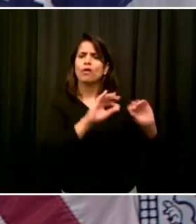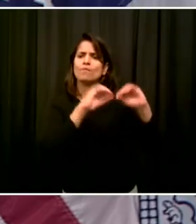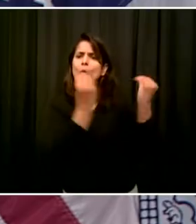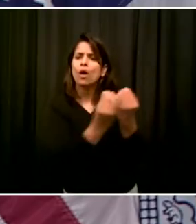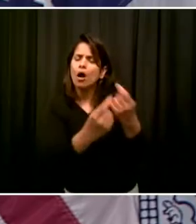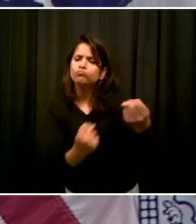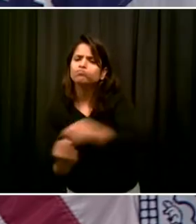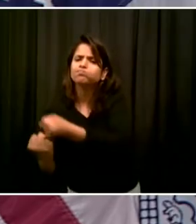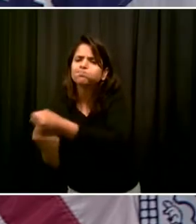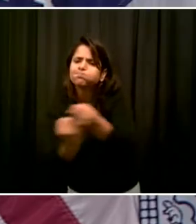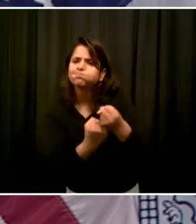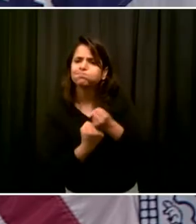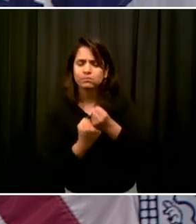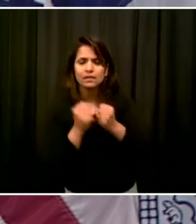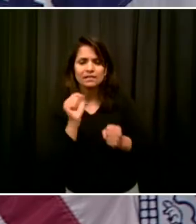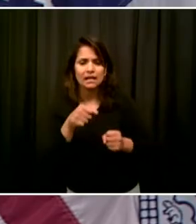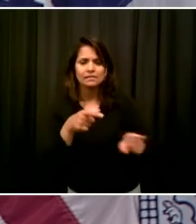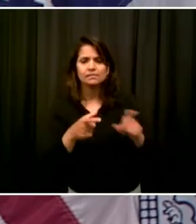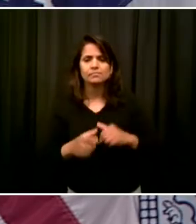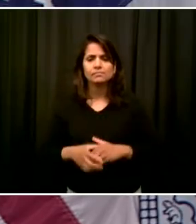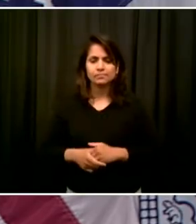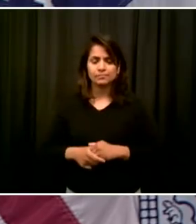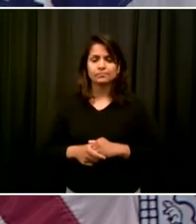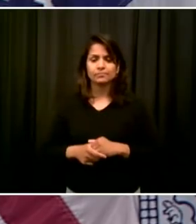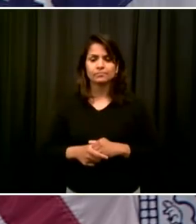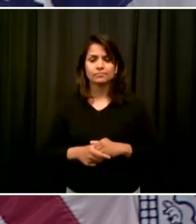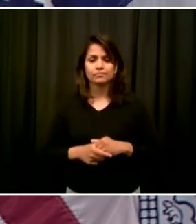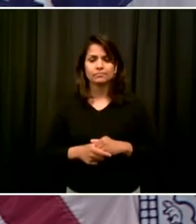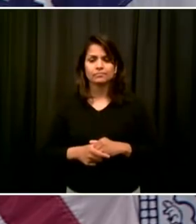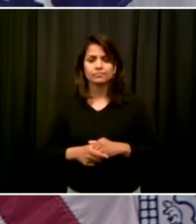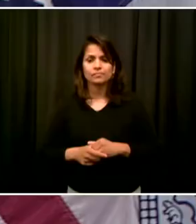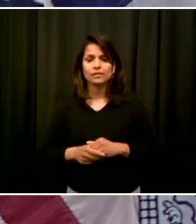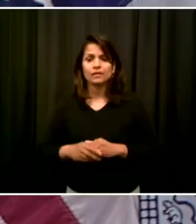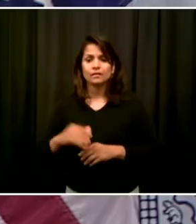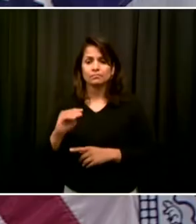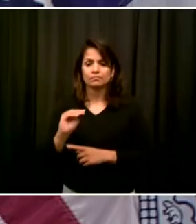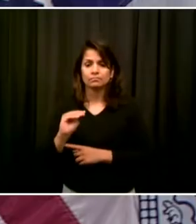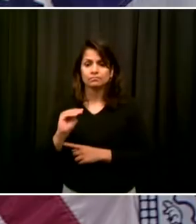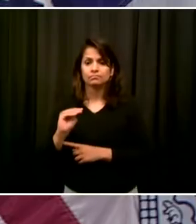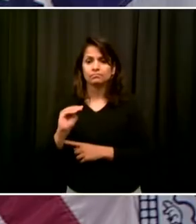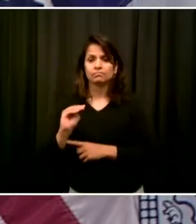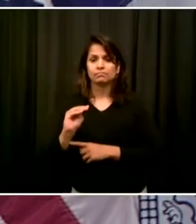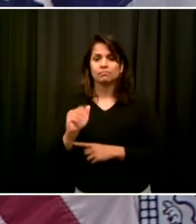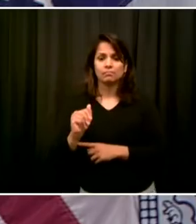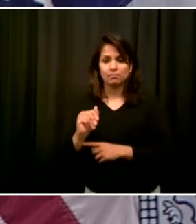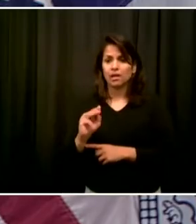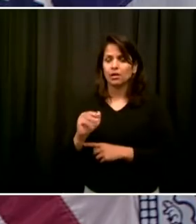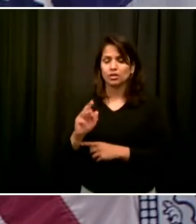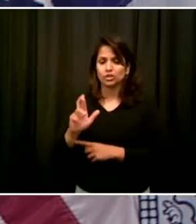NEW YORK CITY. MY FOCUS WILL BE ON KEEPING CITY SERVICES GOING AND CITY EMPLOYEES AND THEIR JOBS. NEXT WE HAVE MARCIA FROM CBS.